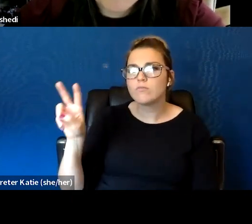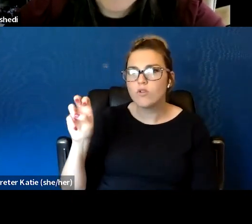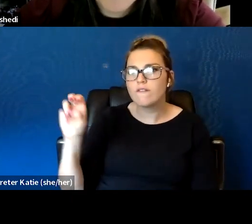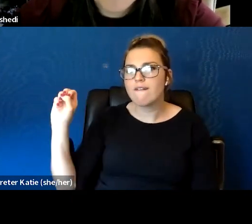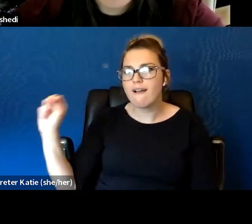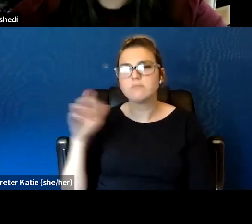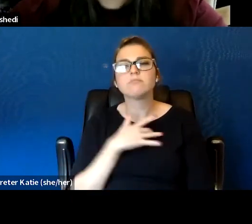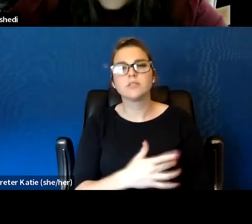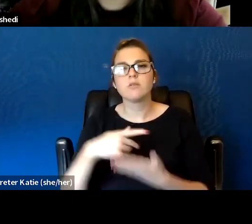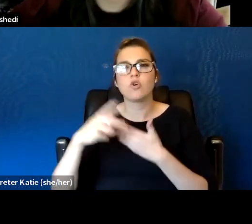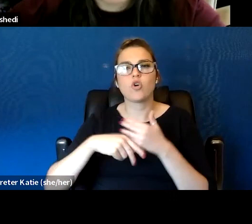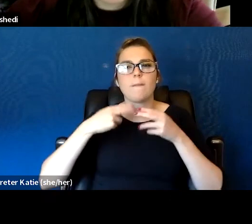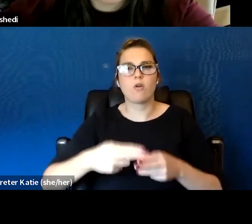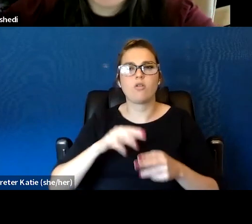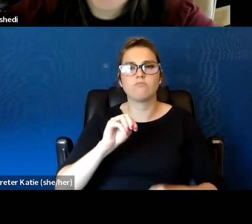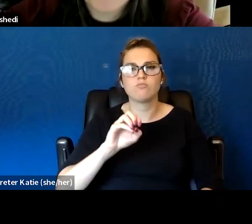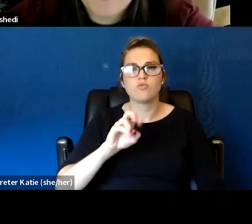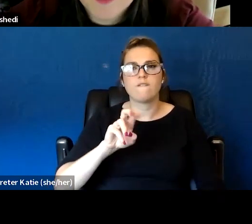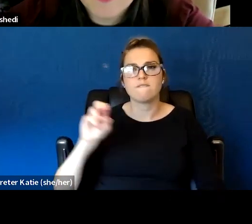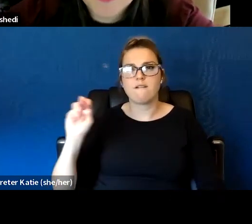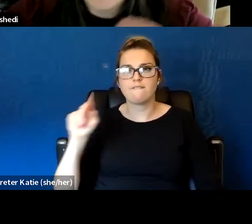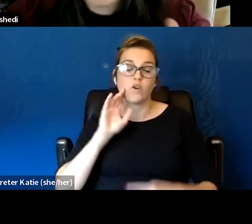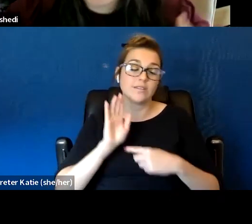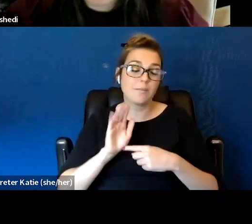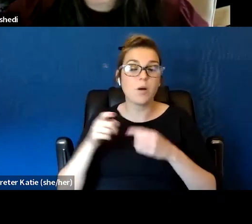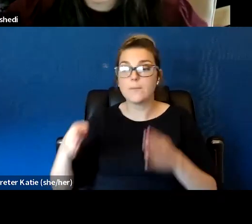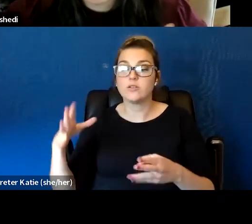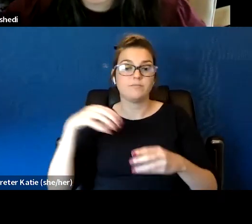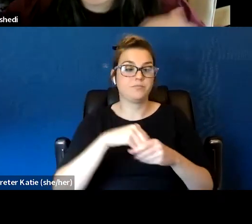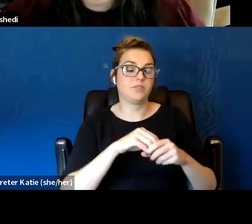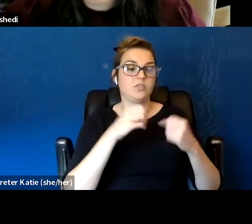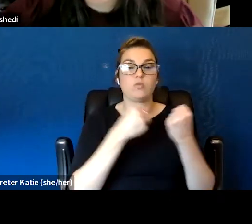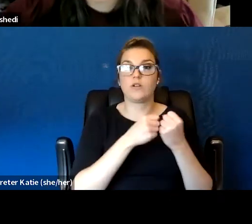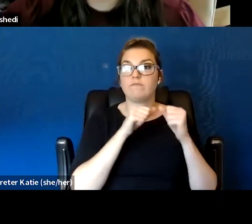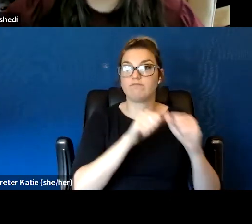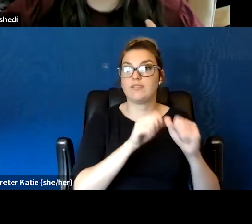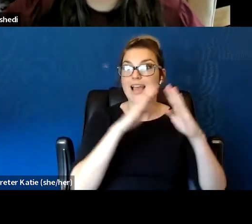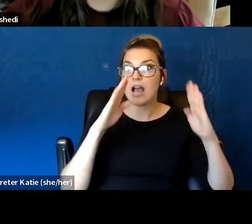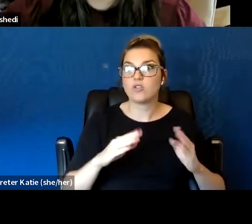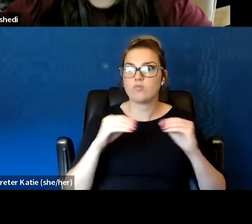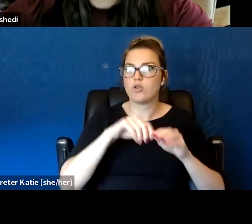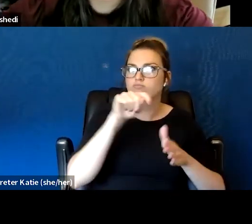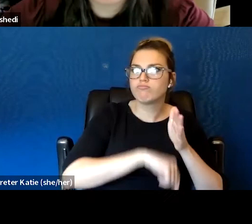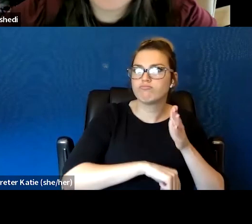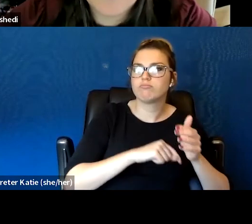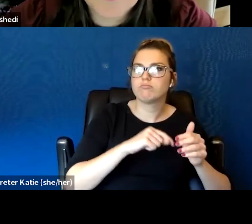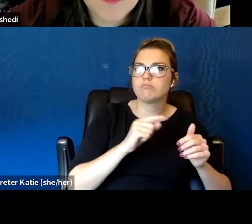for folks who are, for example, have been in permanent supportive housing, which is a, you know, higher intensity case, like supportive services matched with housing